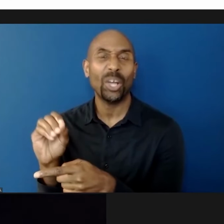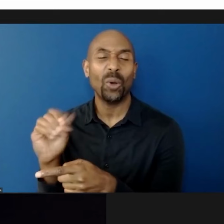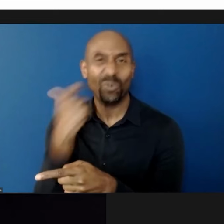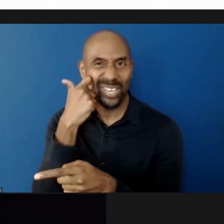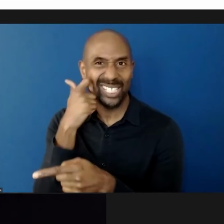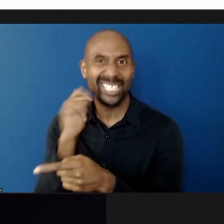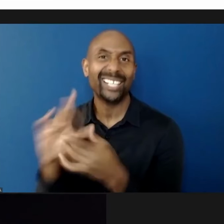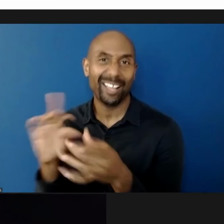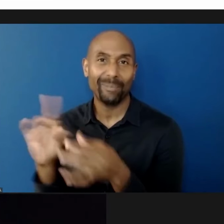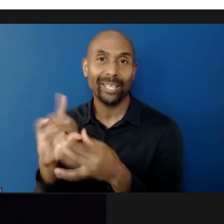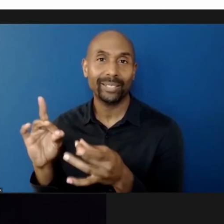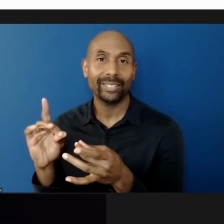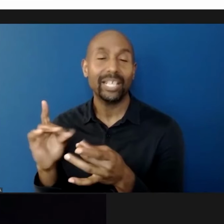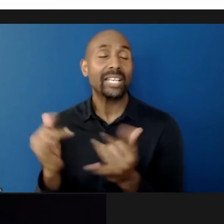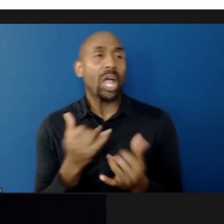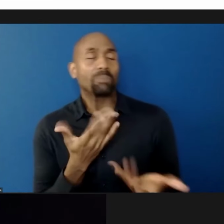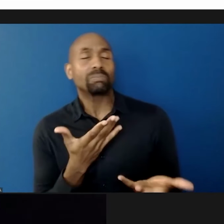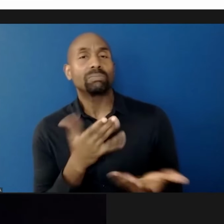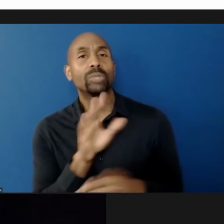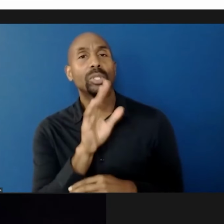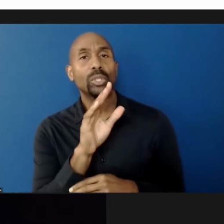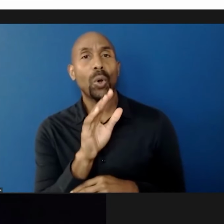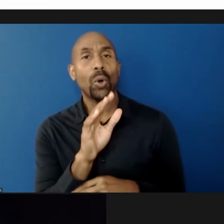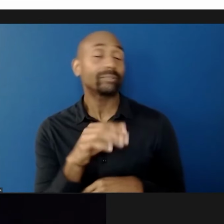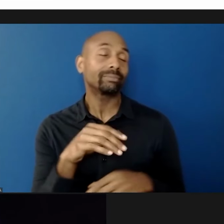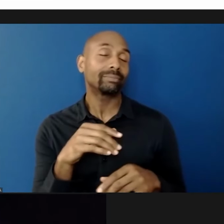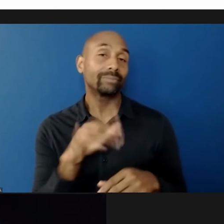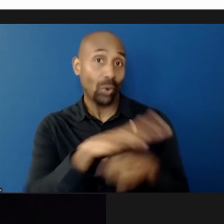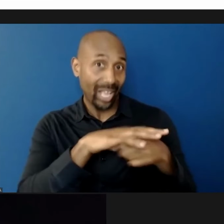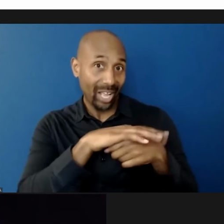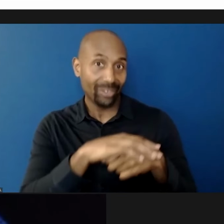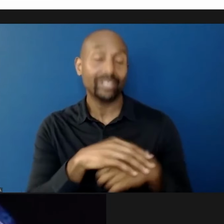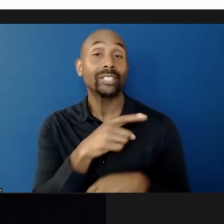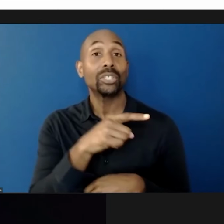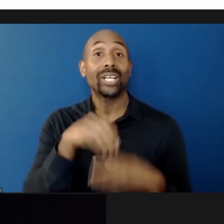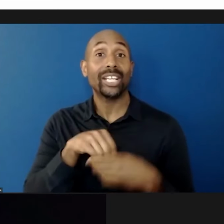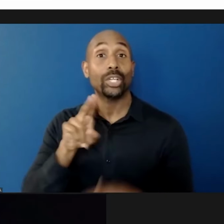from you in your little neck of the woods over there in the United Kingdom what your